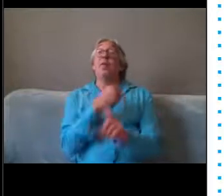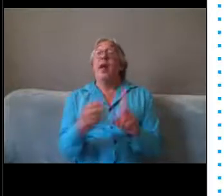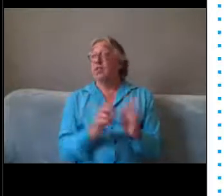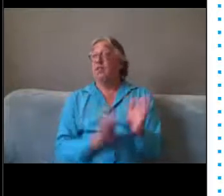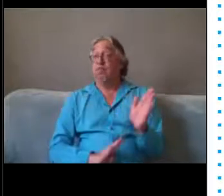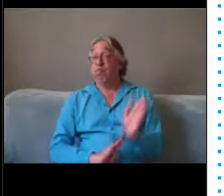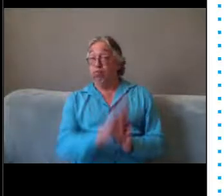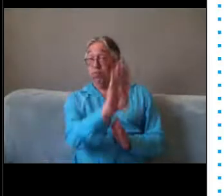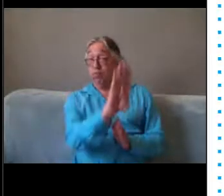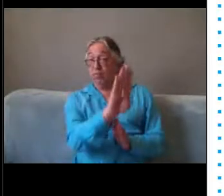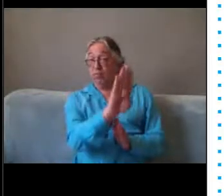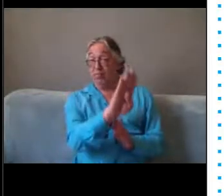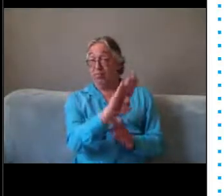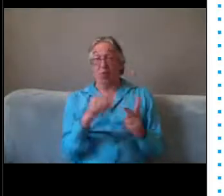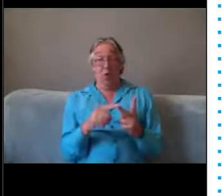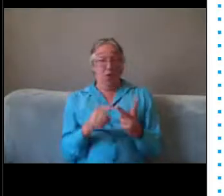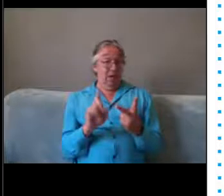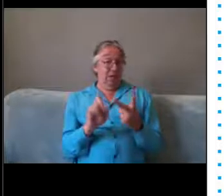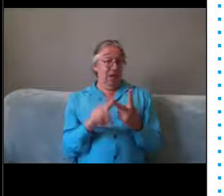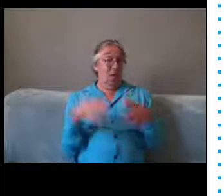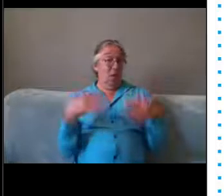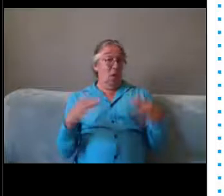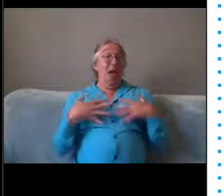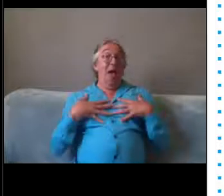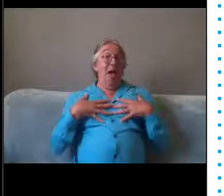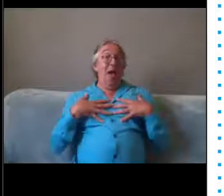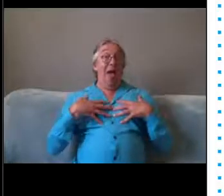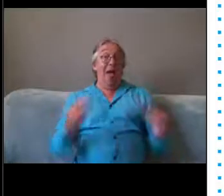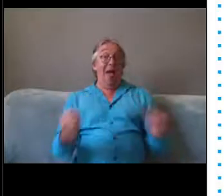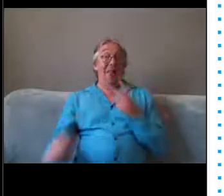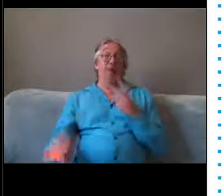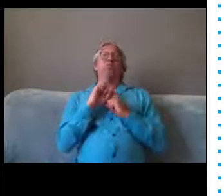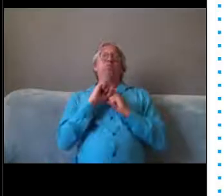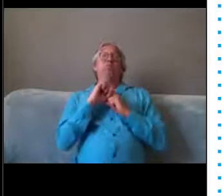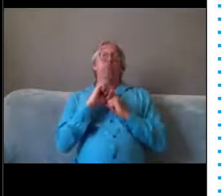special needs or creating resources for these participants.